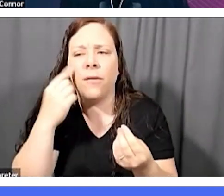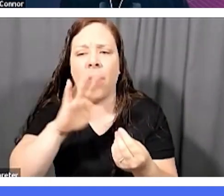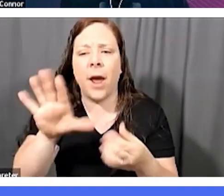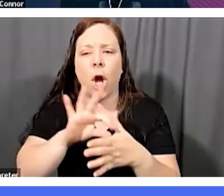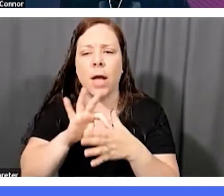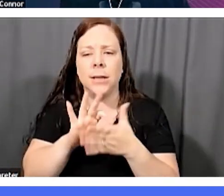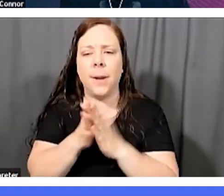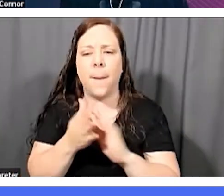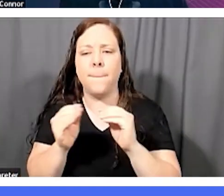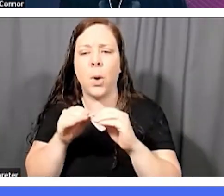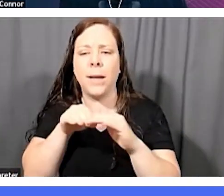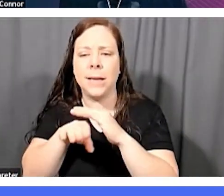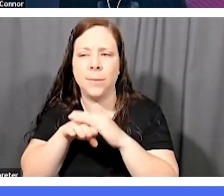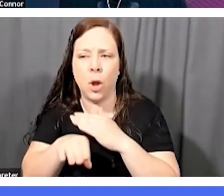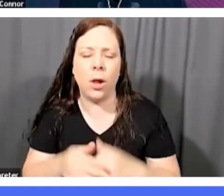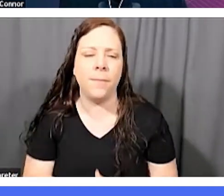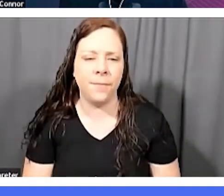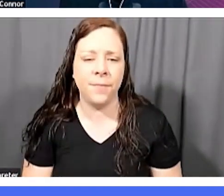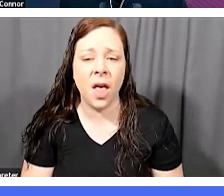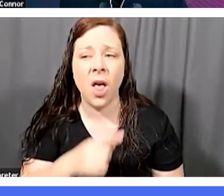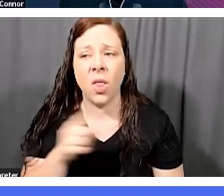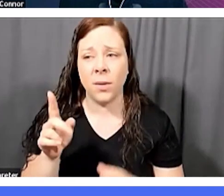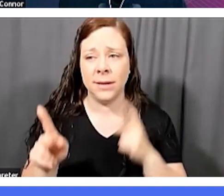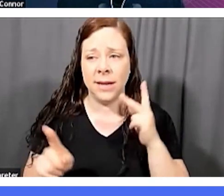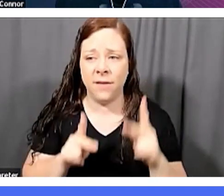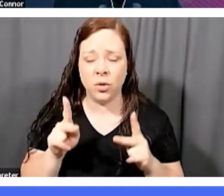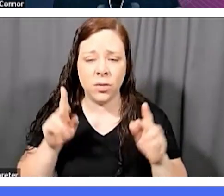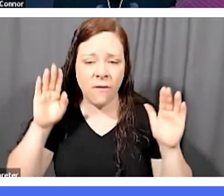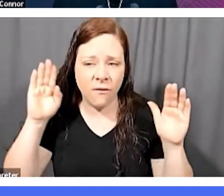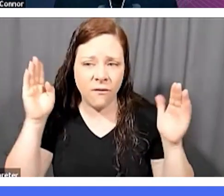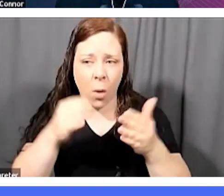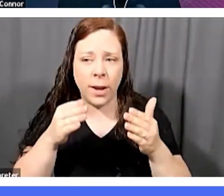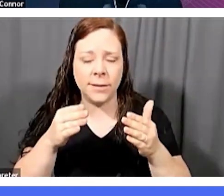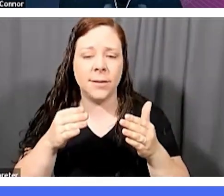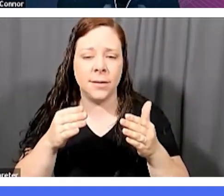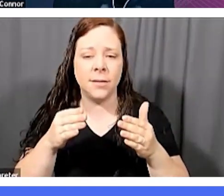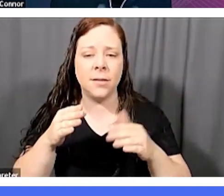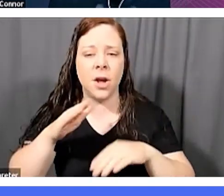So this are the kinds of individuals who are focused very much on the tactical of how do I do this?